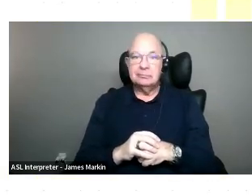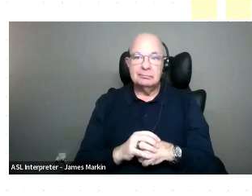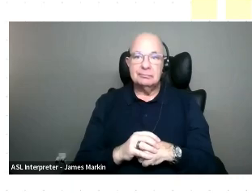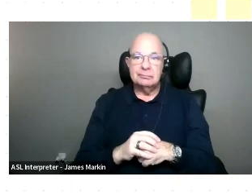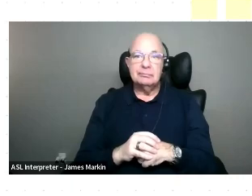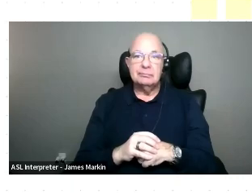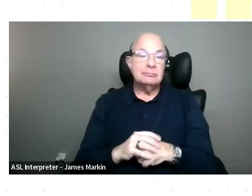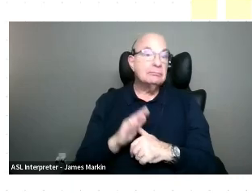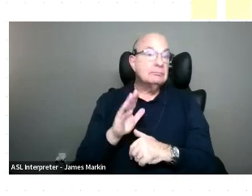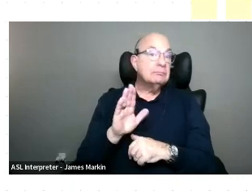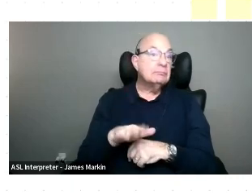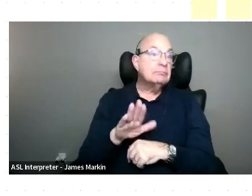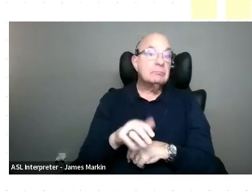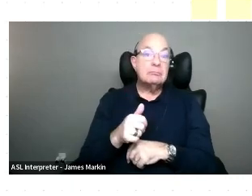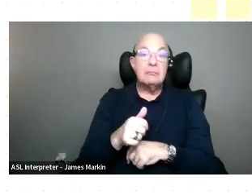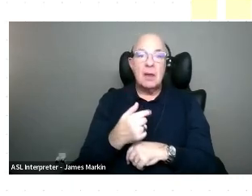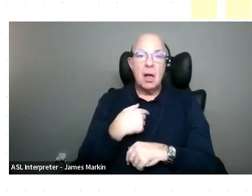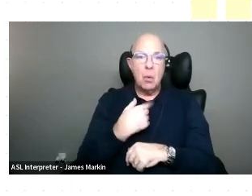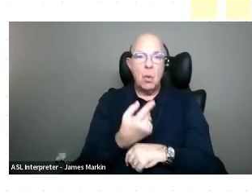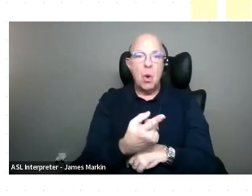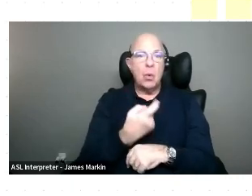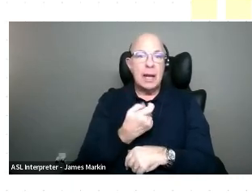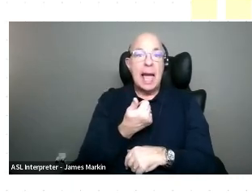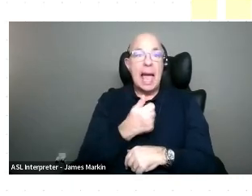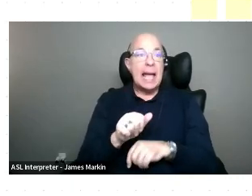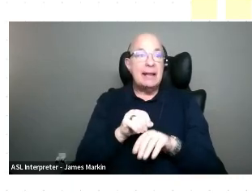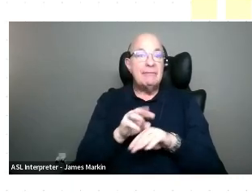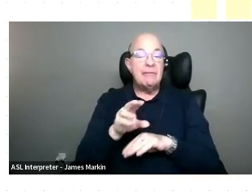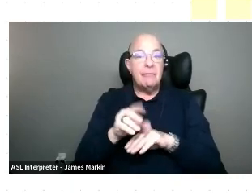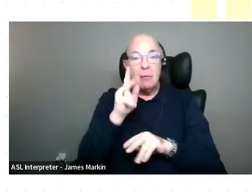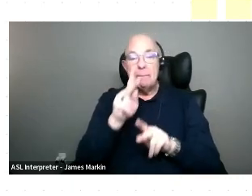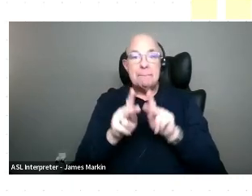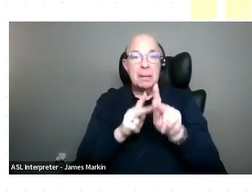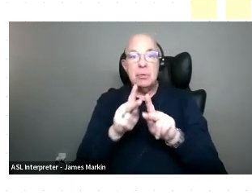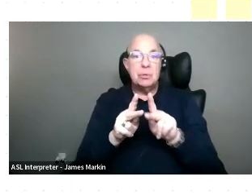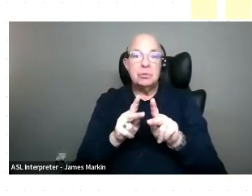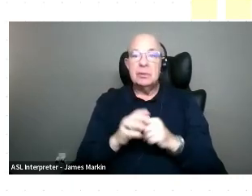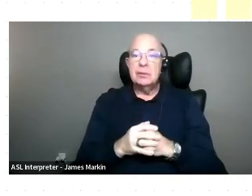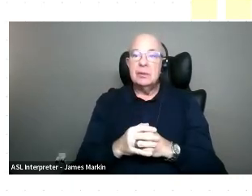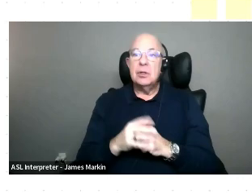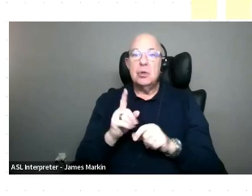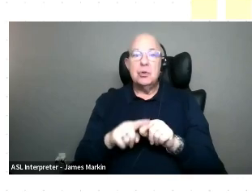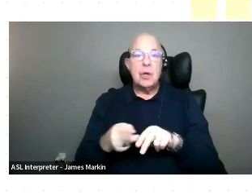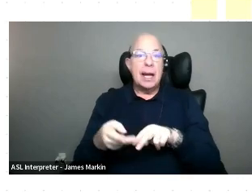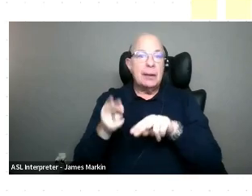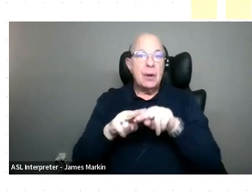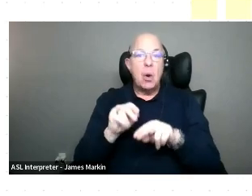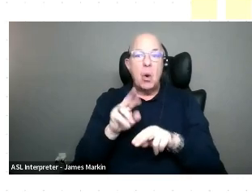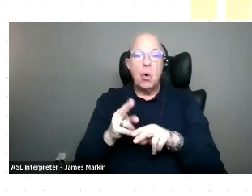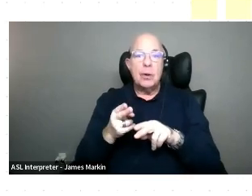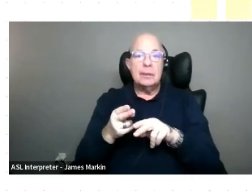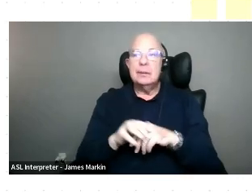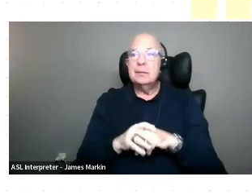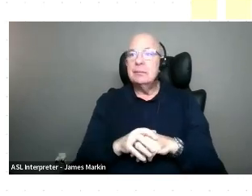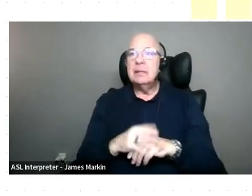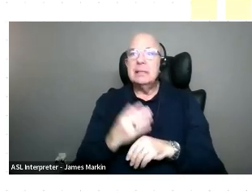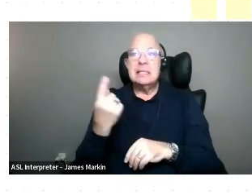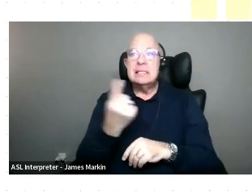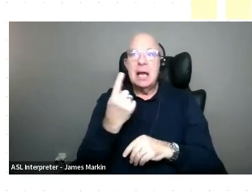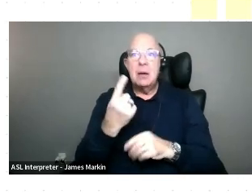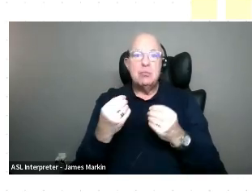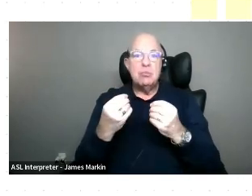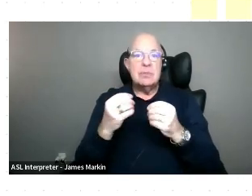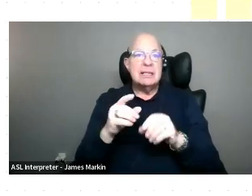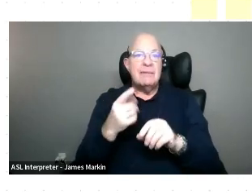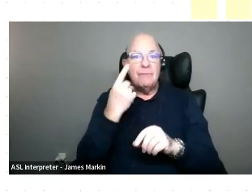Melissa Wong (she/her), SPT: Any, I got a question, any advice for if we want to suggest not an increase, but rather a tempering on something, say, for police,